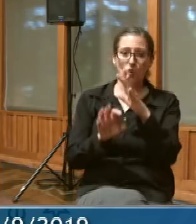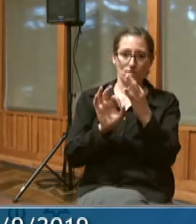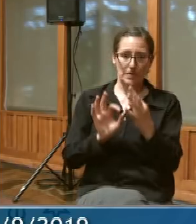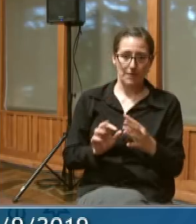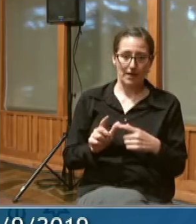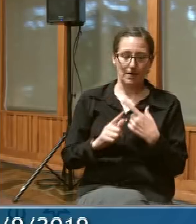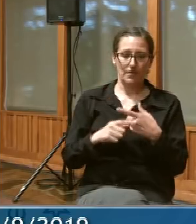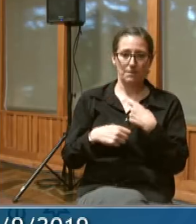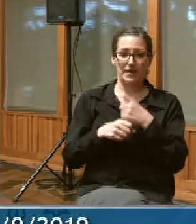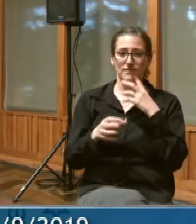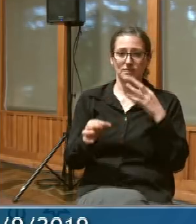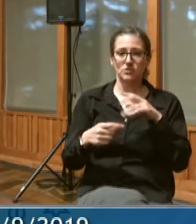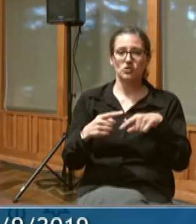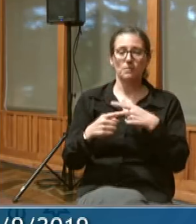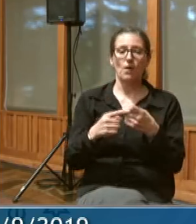WE ARE HERE AFTER THE MAYOR'S PROPOSED BUDGET THE NEXT STEP IS